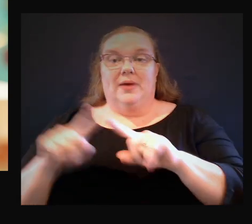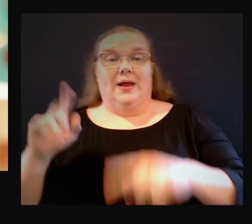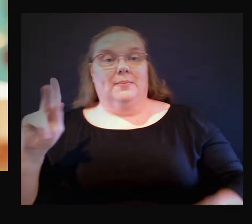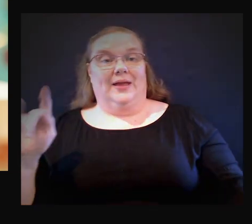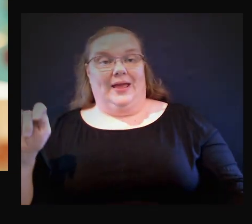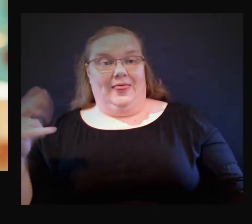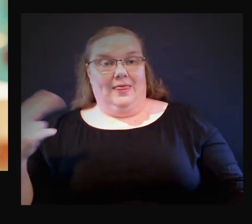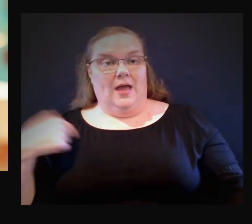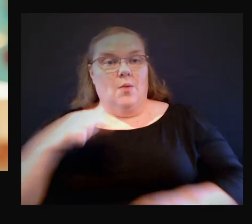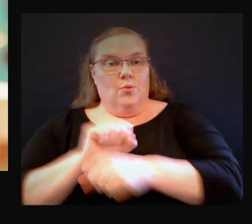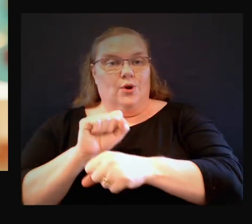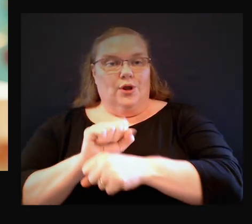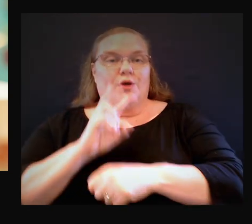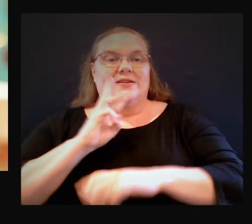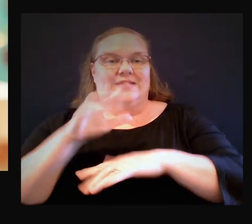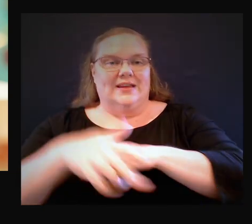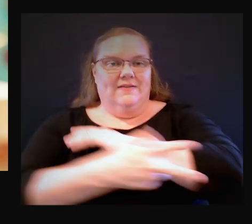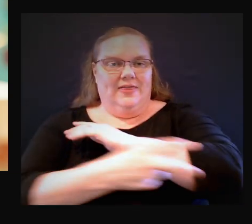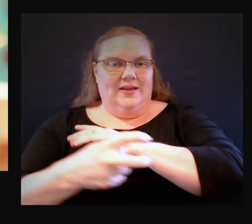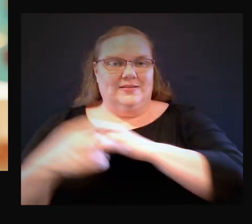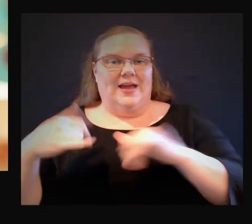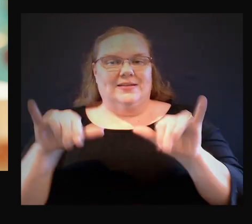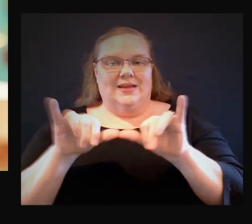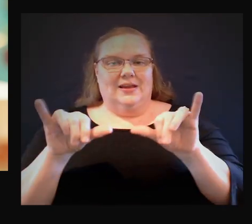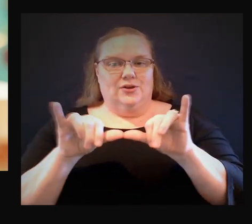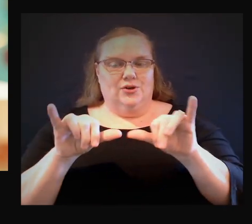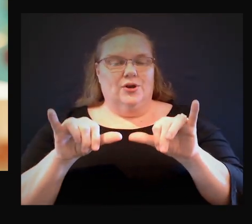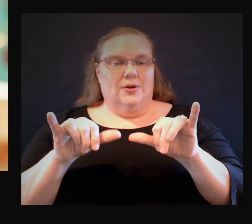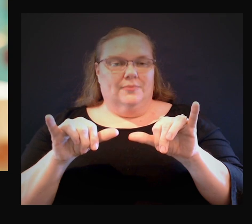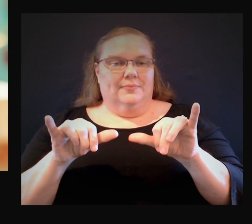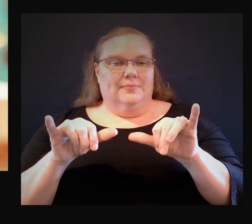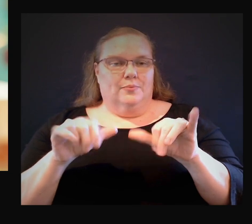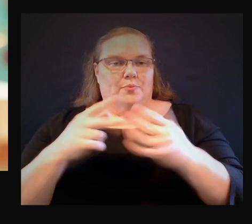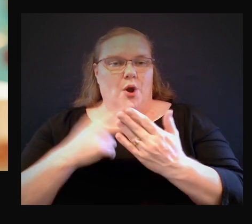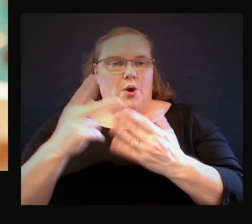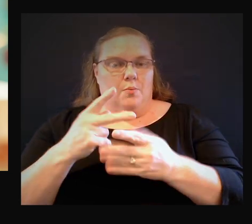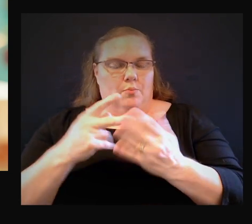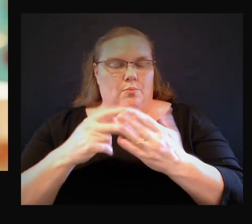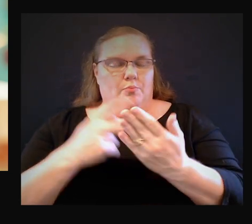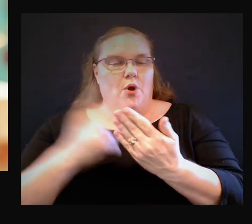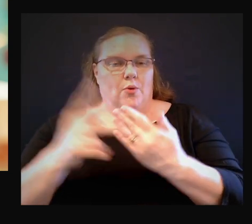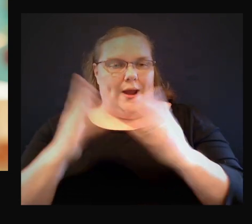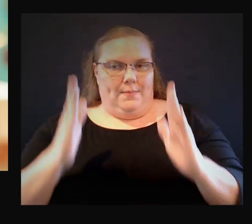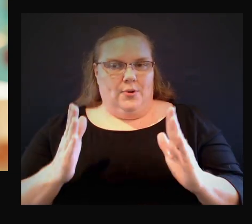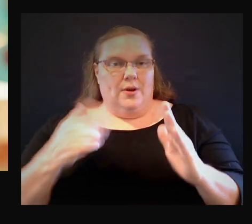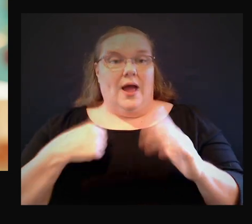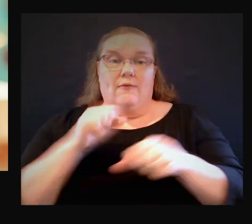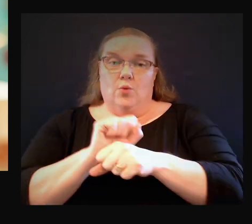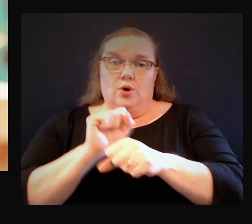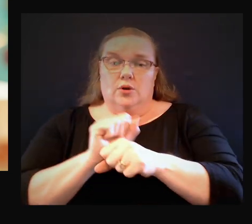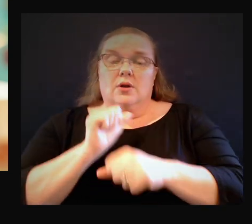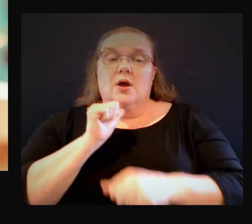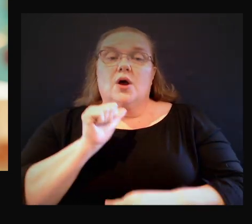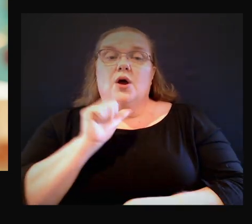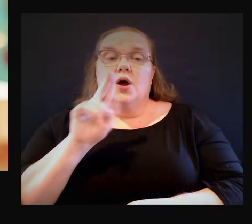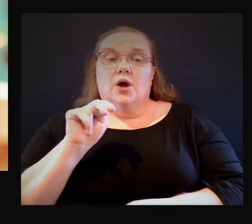I'm currently working on Sea of Thieves as an Engine and Rendering Programmer at Rare. I've worked on many areas of Unreal Engine, but mainly with the Particle System